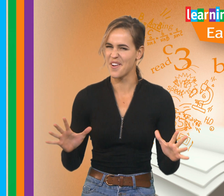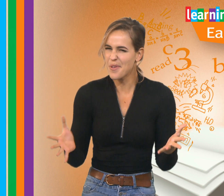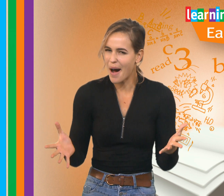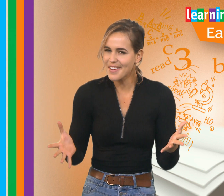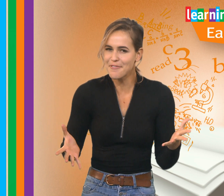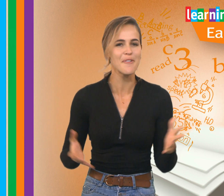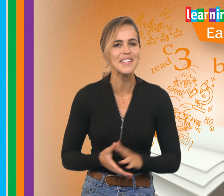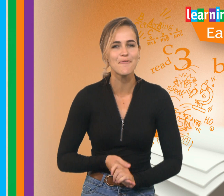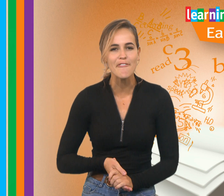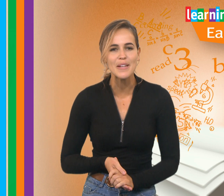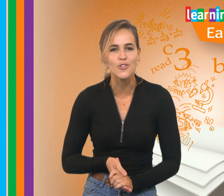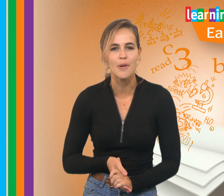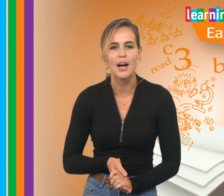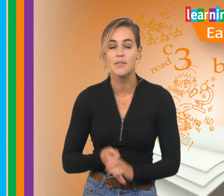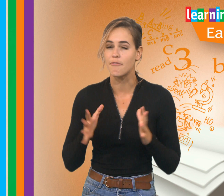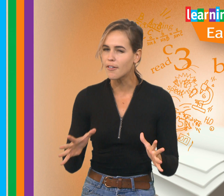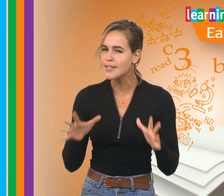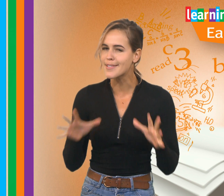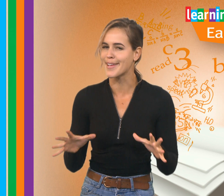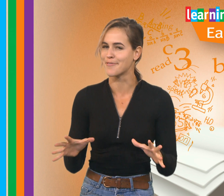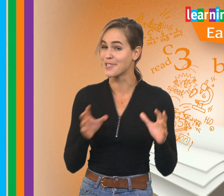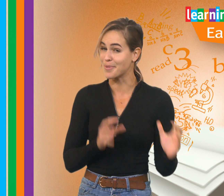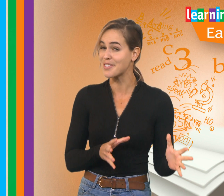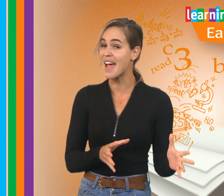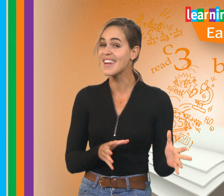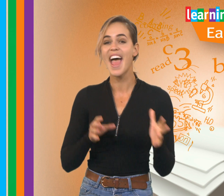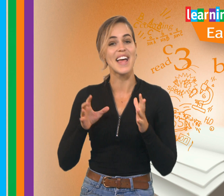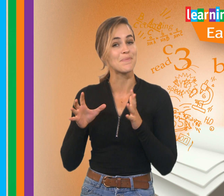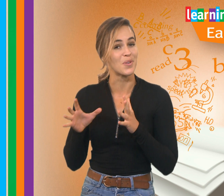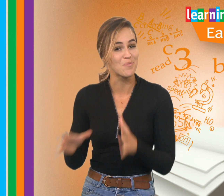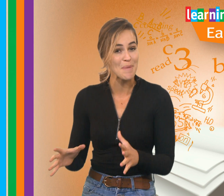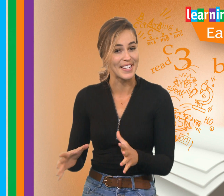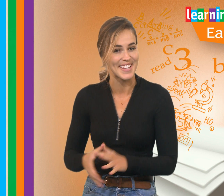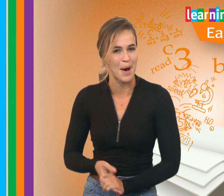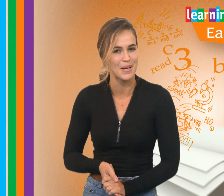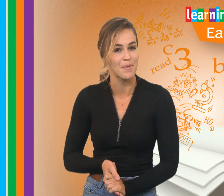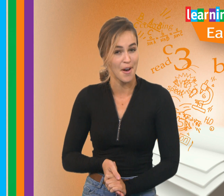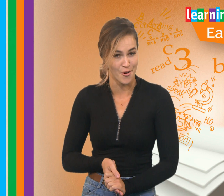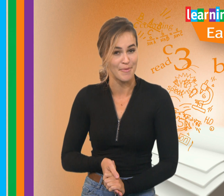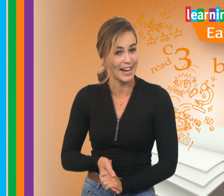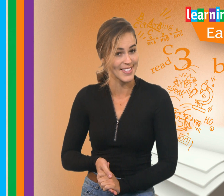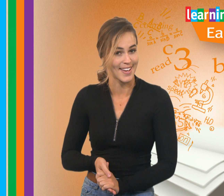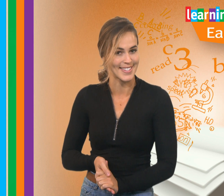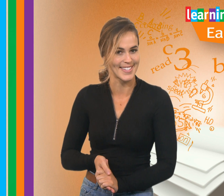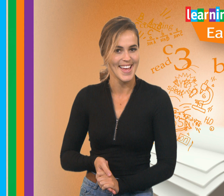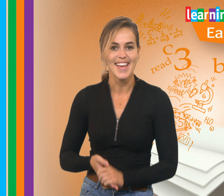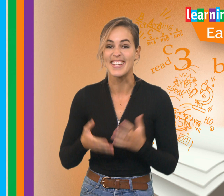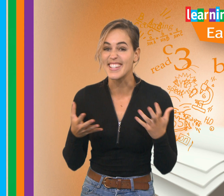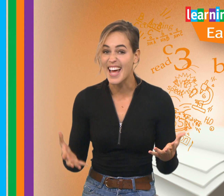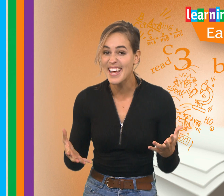Over the past few weeks, we've been joined by some successful sportsmen and sportswomen, to help us with our movement exercises. Today,